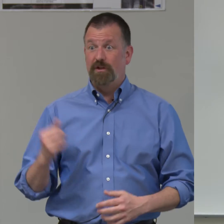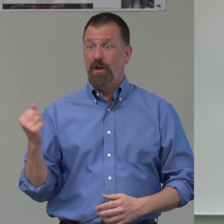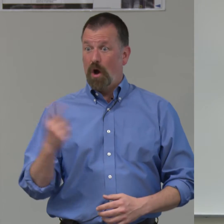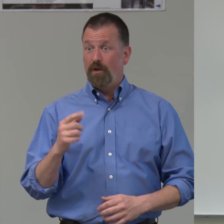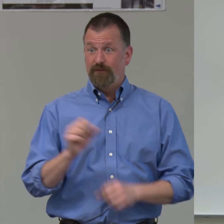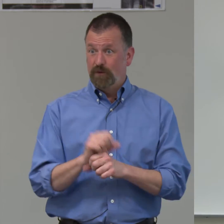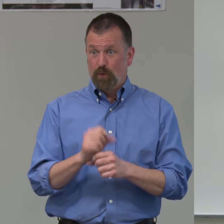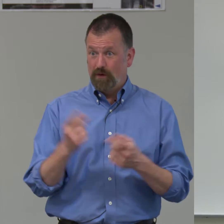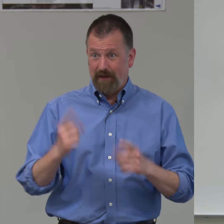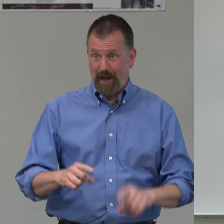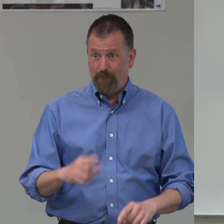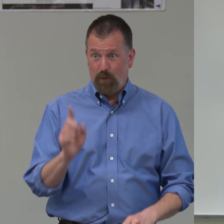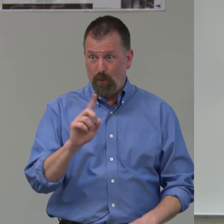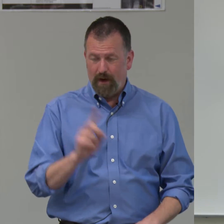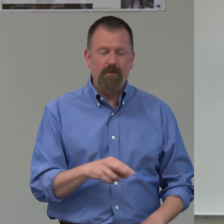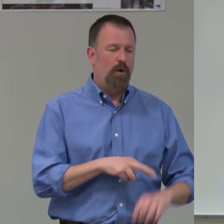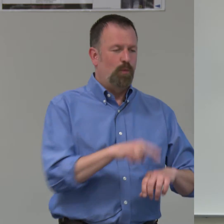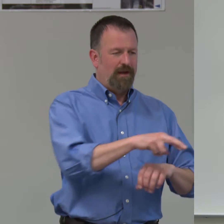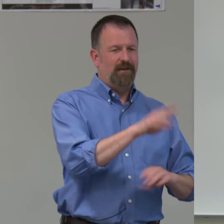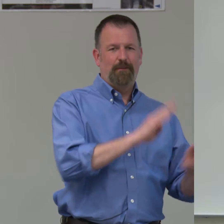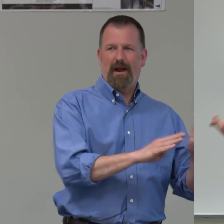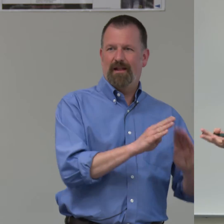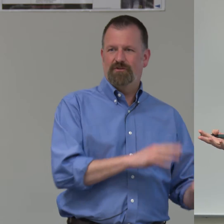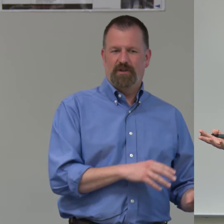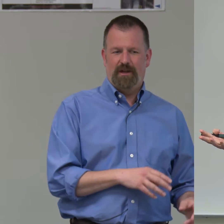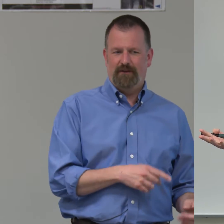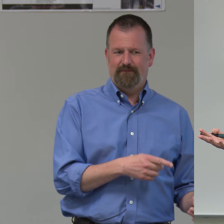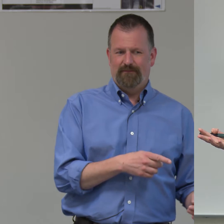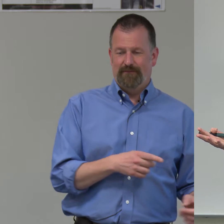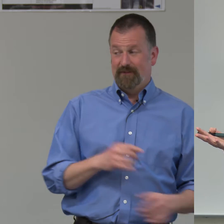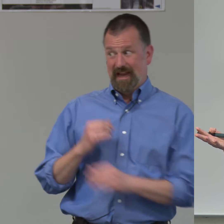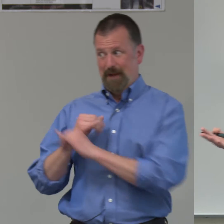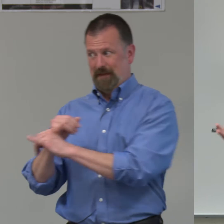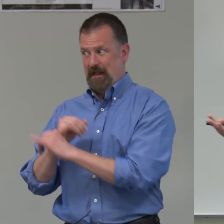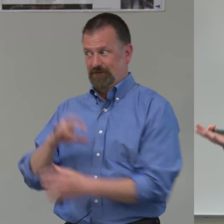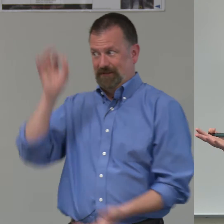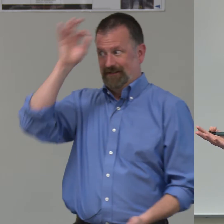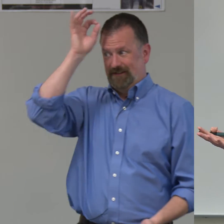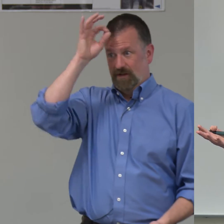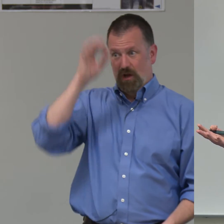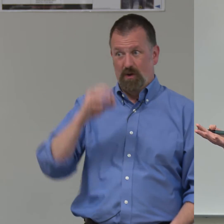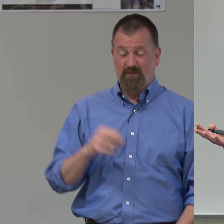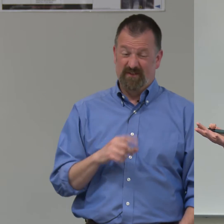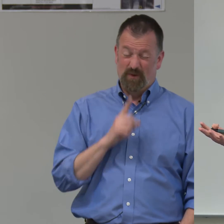by radiation biologists, and they knew no immunology and we're pretty hopeless at it, actually,